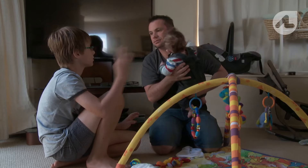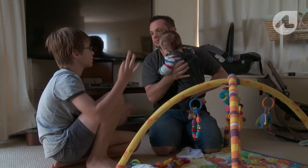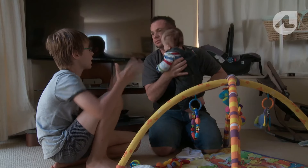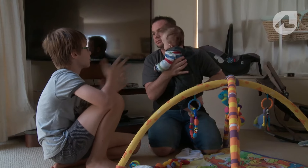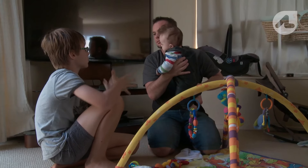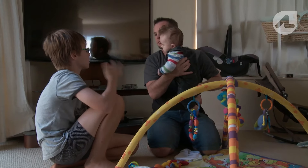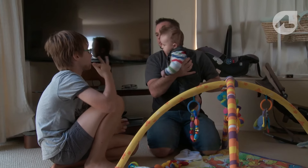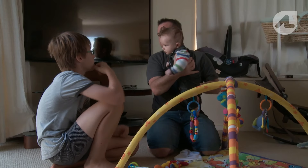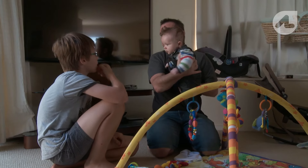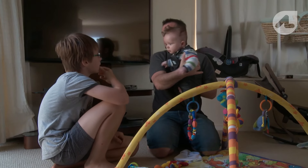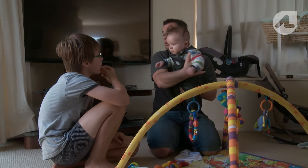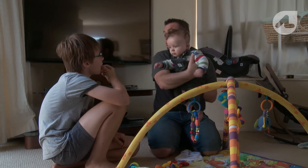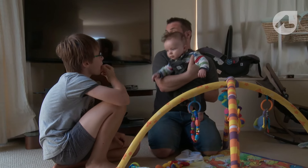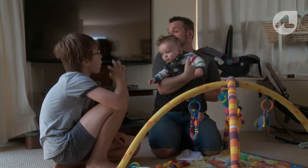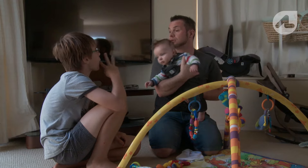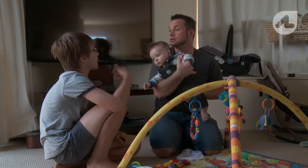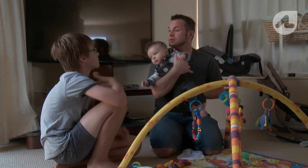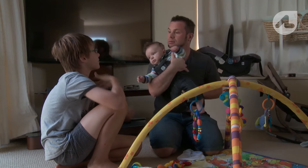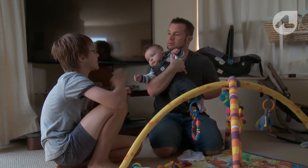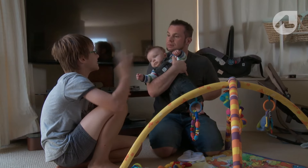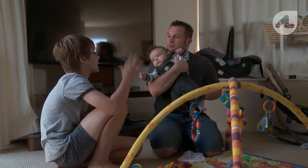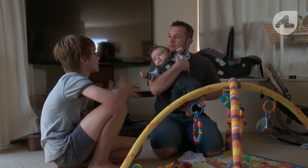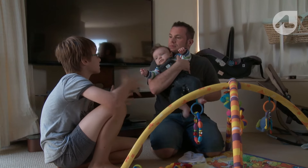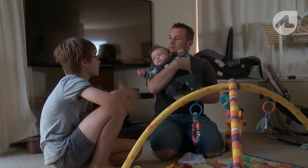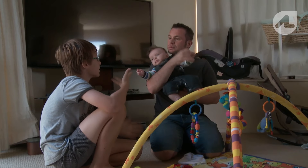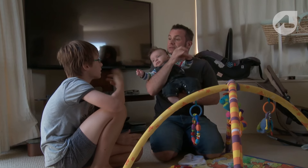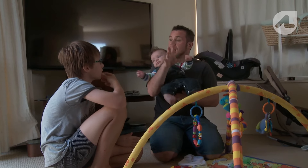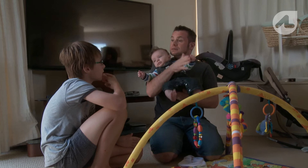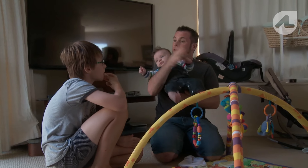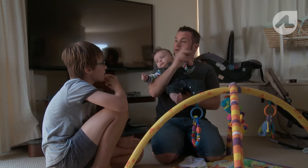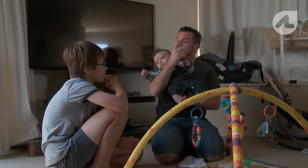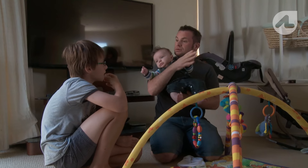When did I start signing, dad?